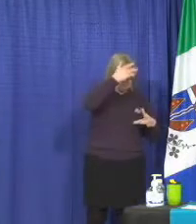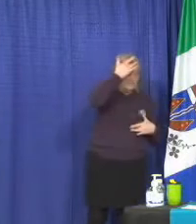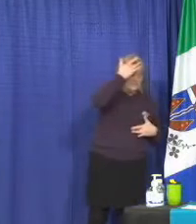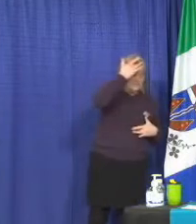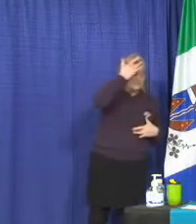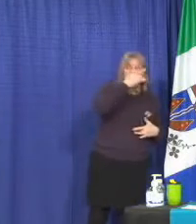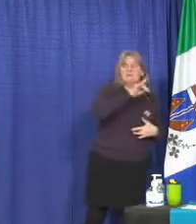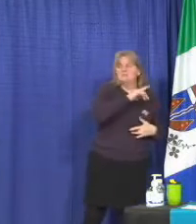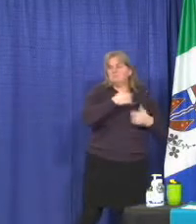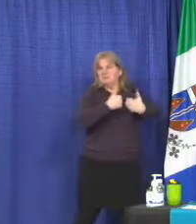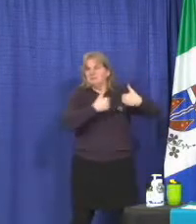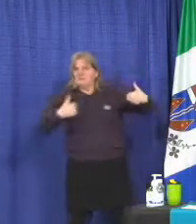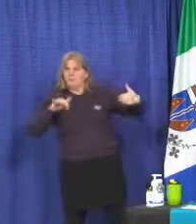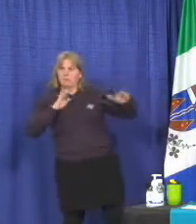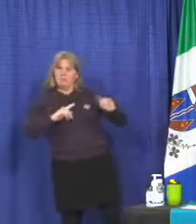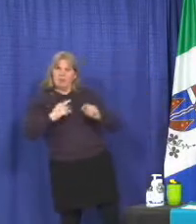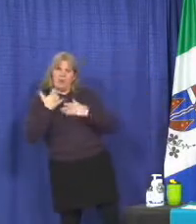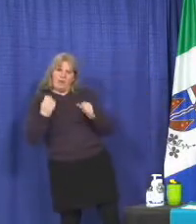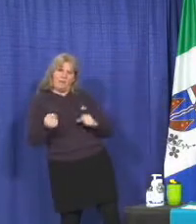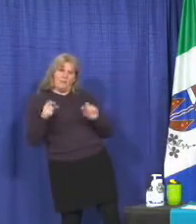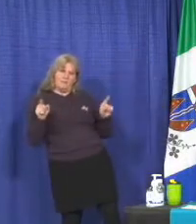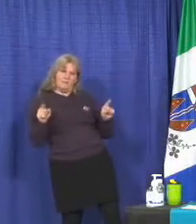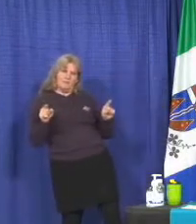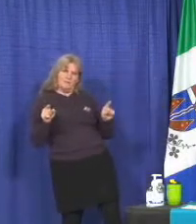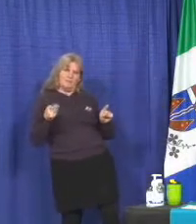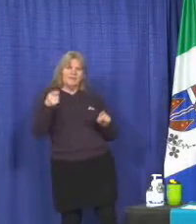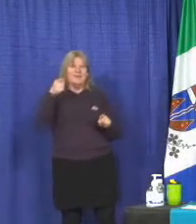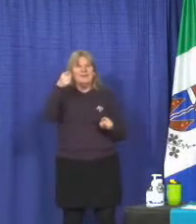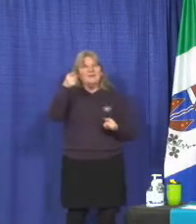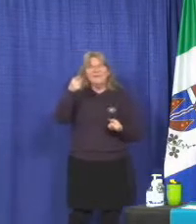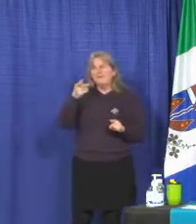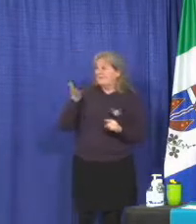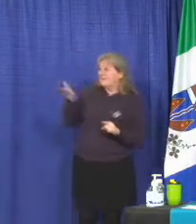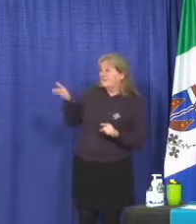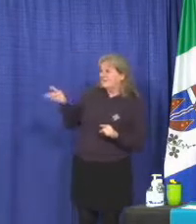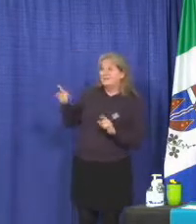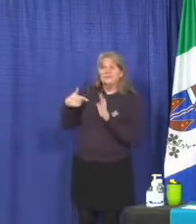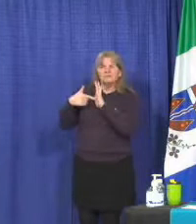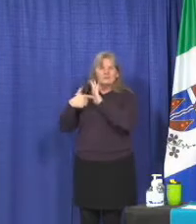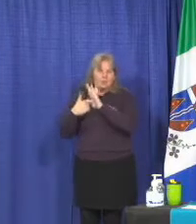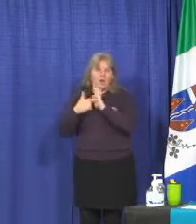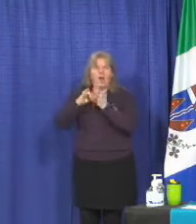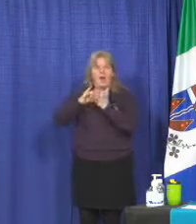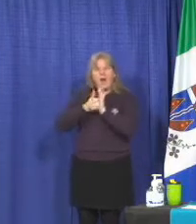This Swiss cheese model is a good representation of how public health measures work